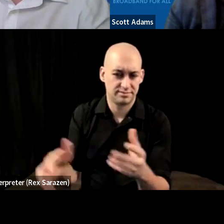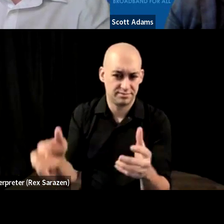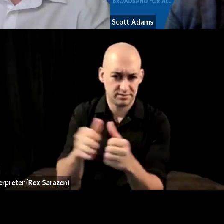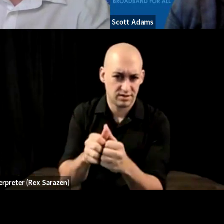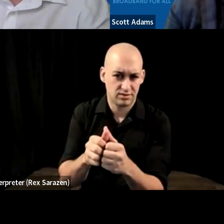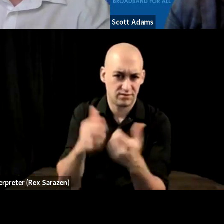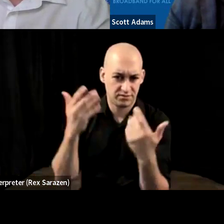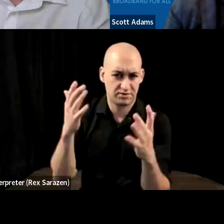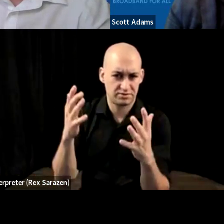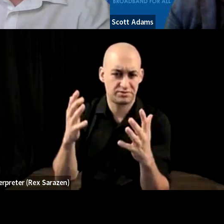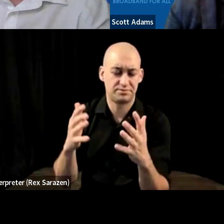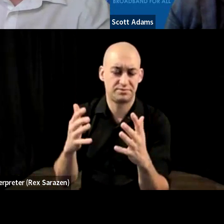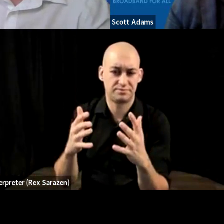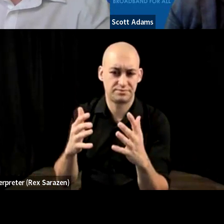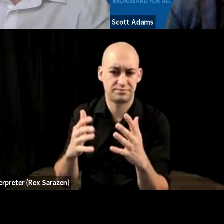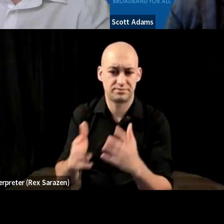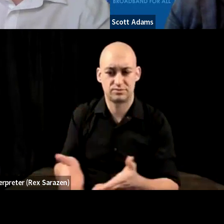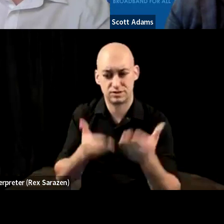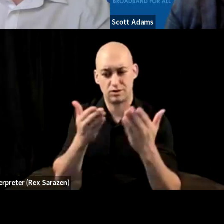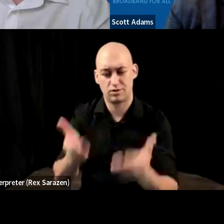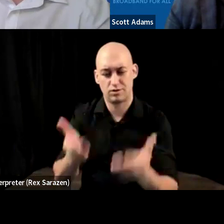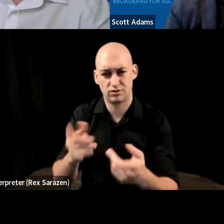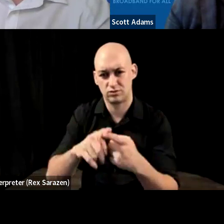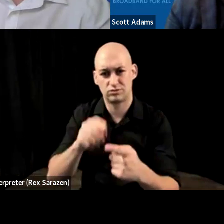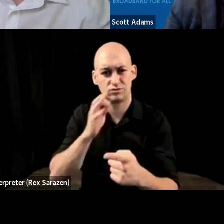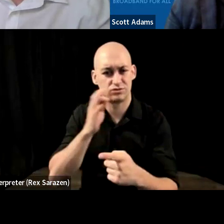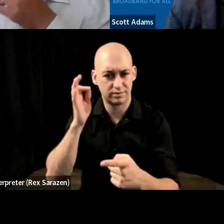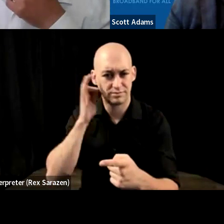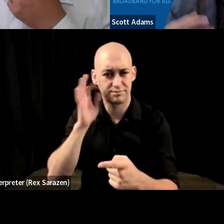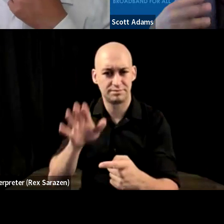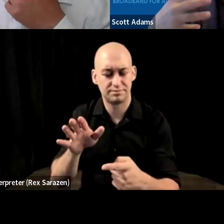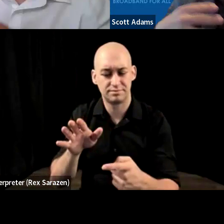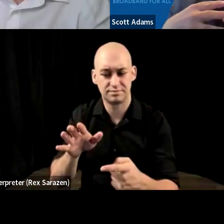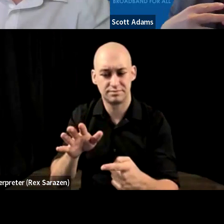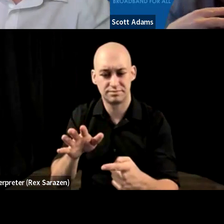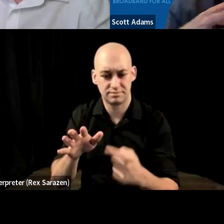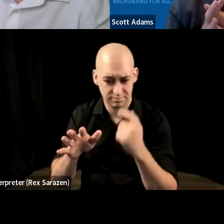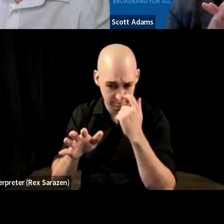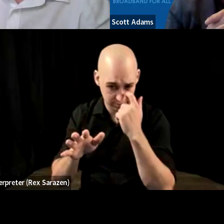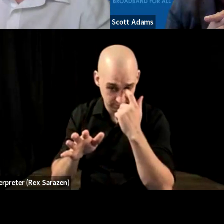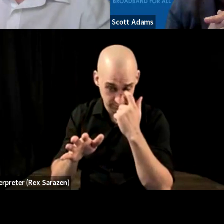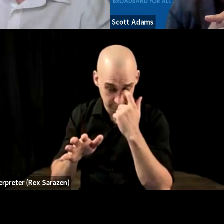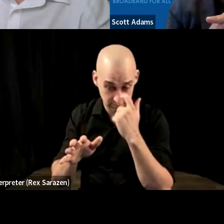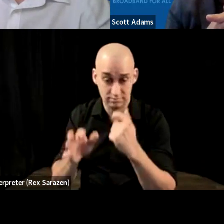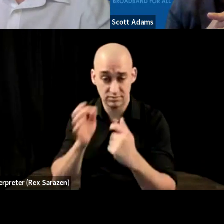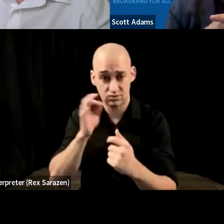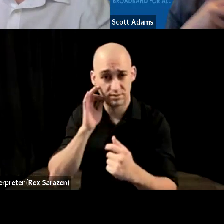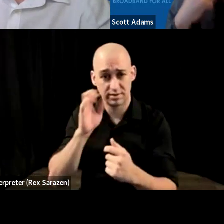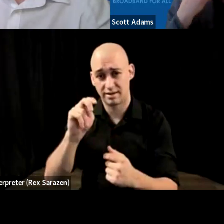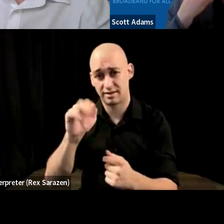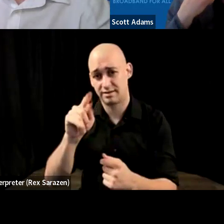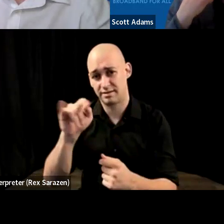you know, California native tribes and travel serving entities to help inform